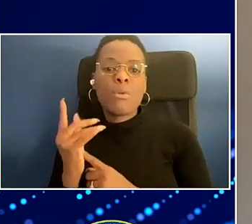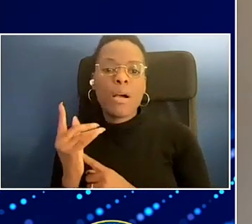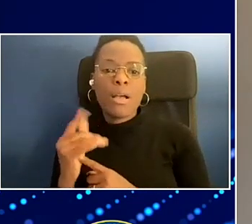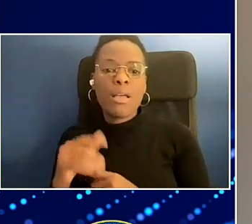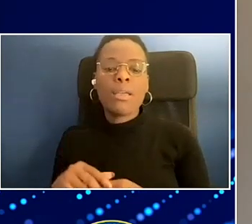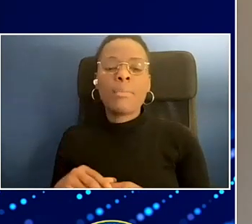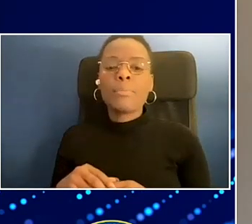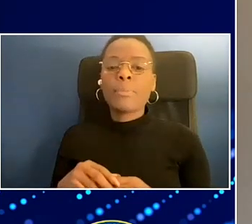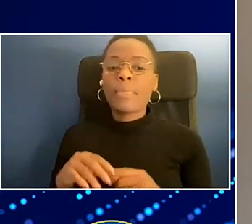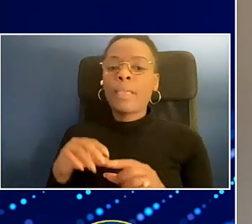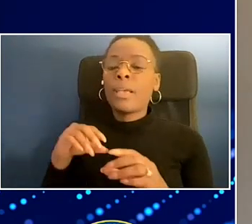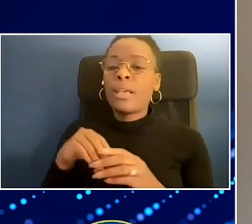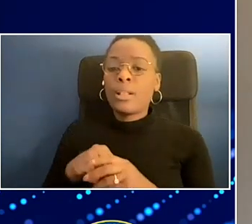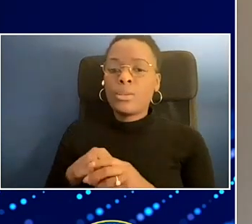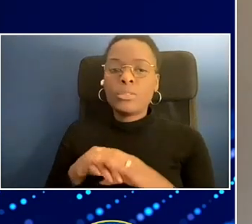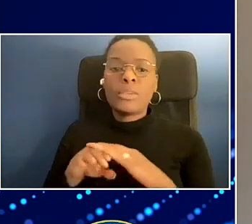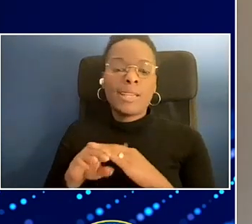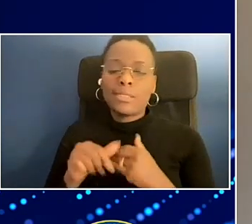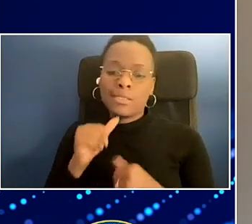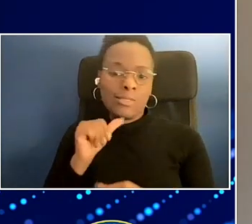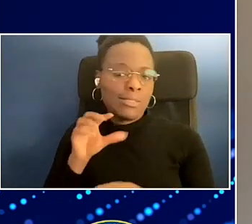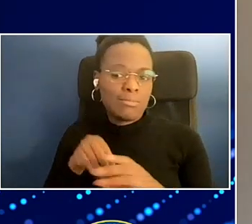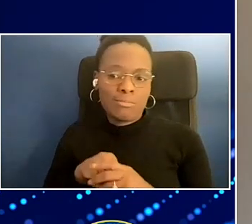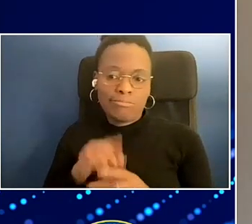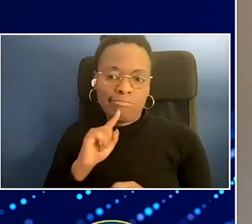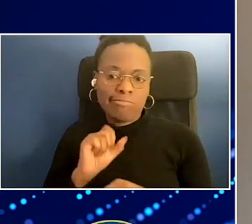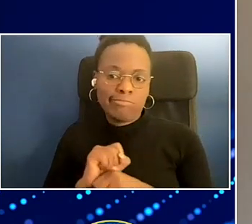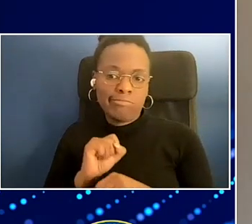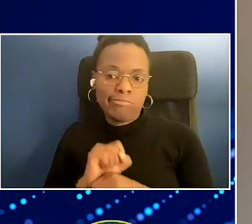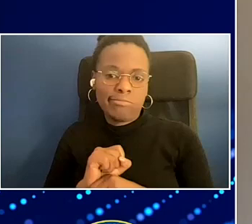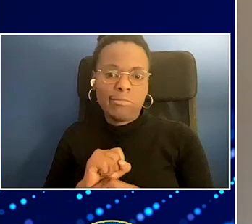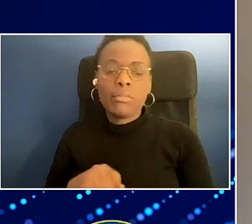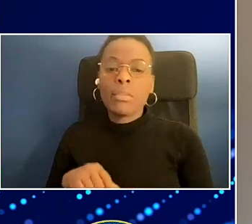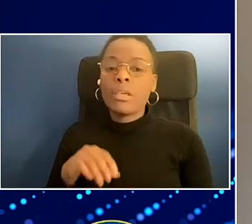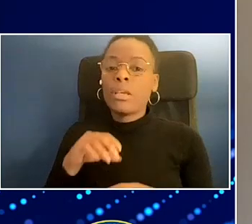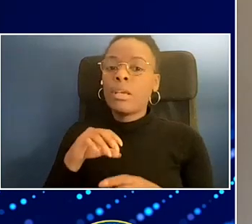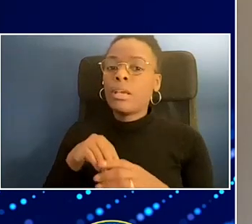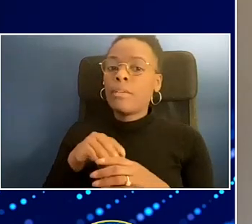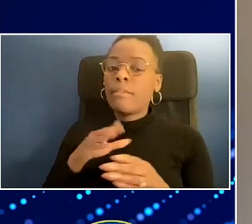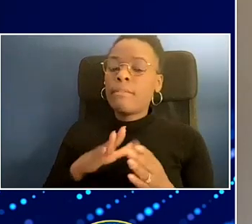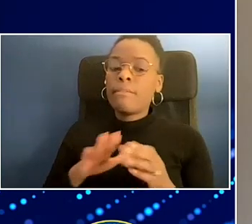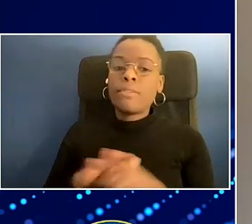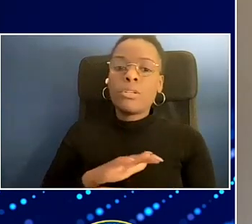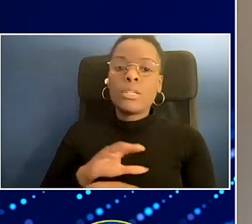access isn't inclusive at all. Truly inclusive and equitable access to education requires policies that support